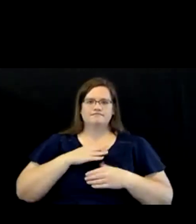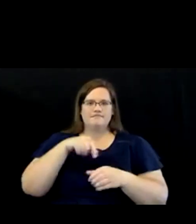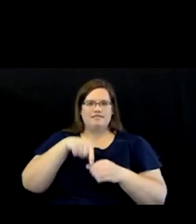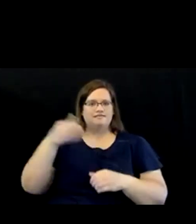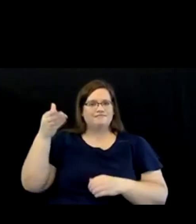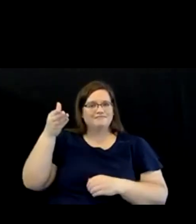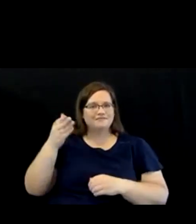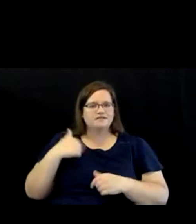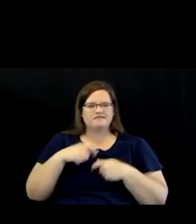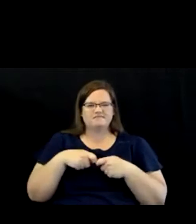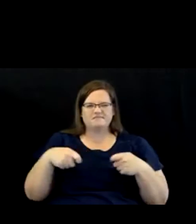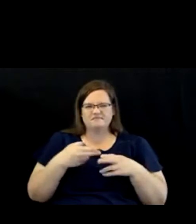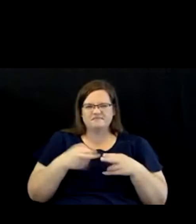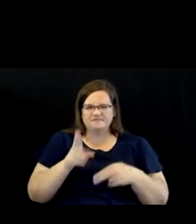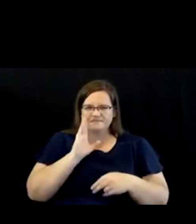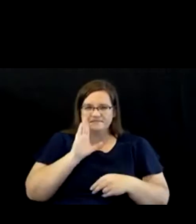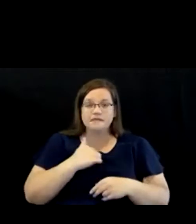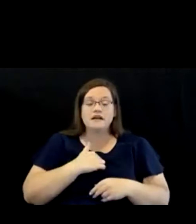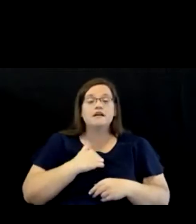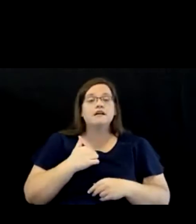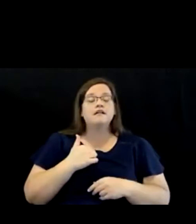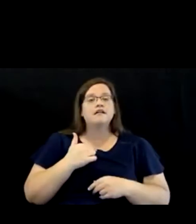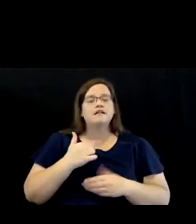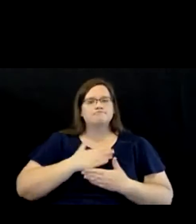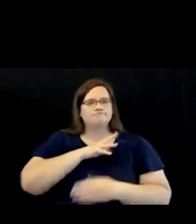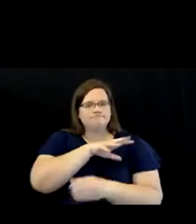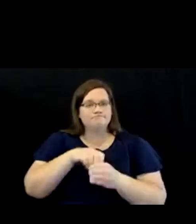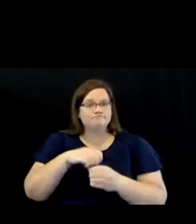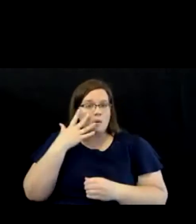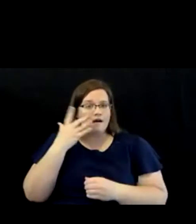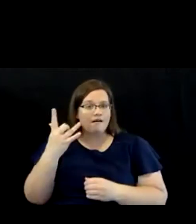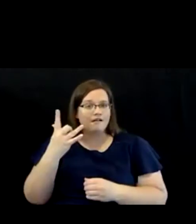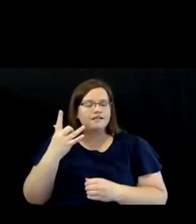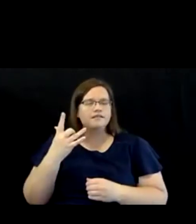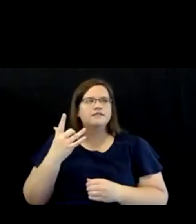to wrap this up pretty quick -- is there are -- I'm using a lot of